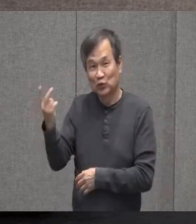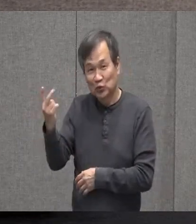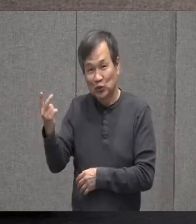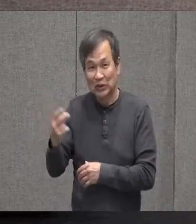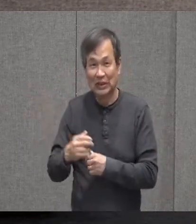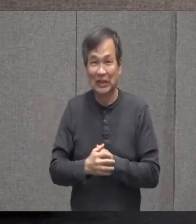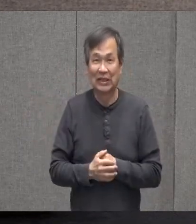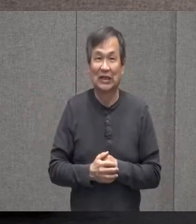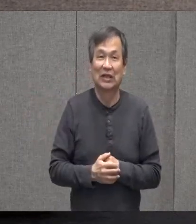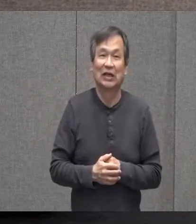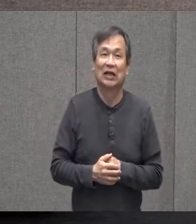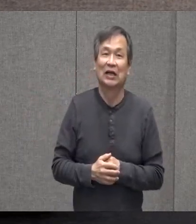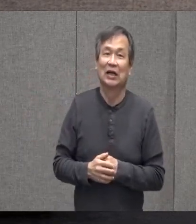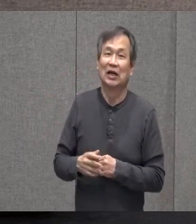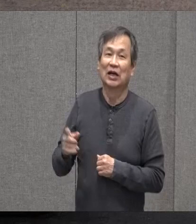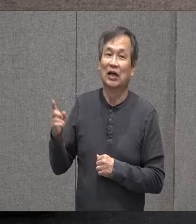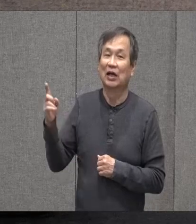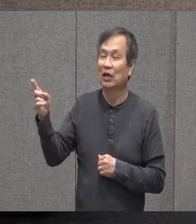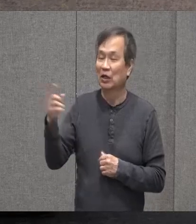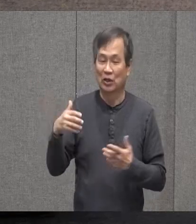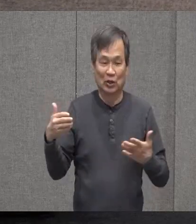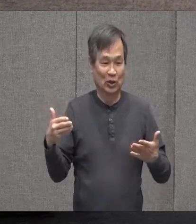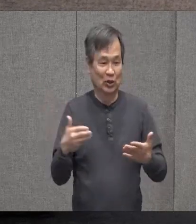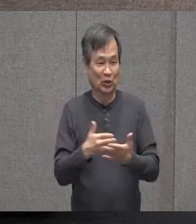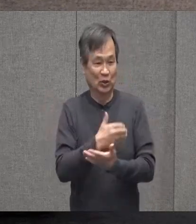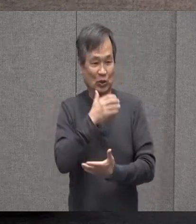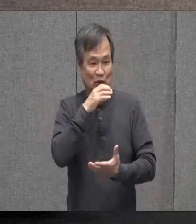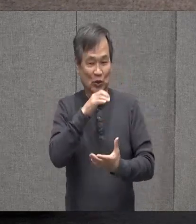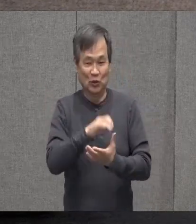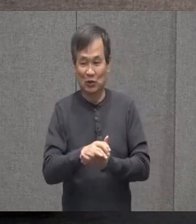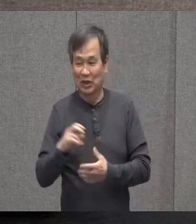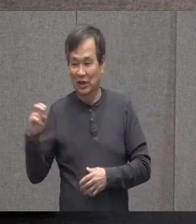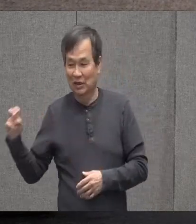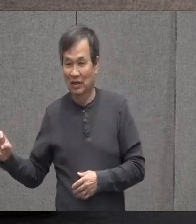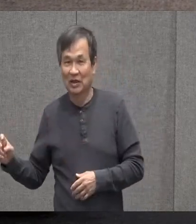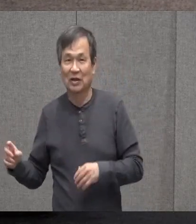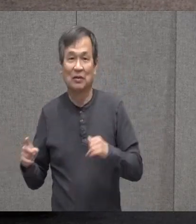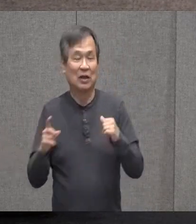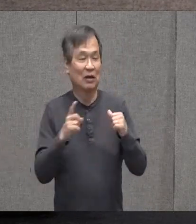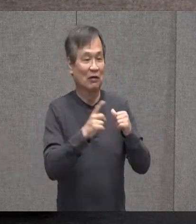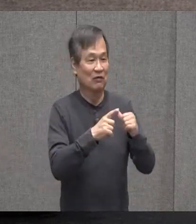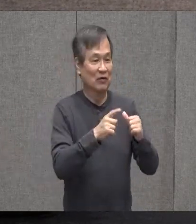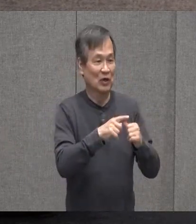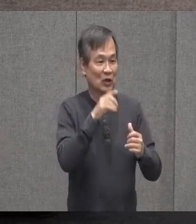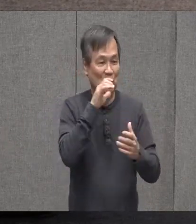The new Mrs. Haktak sat on the floor looking confused. But the first Mrs. Haktak cried,